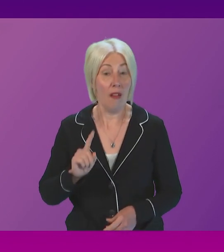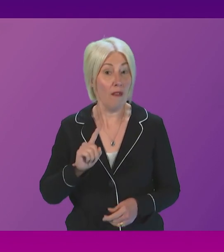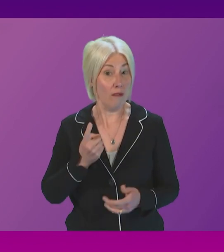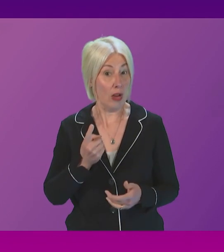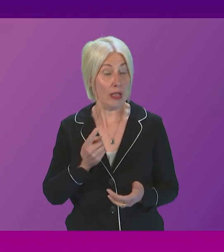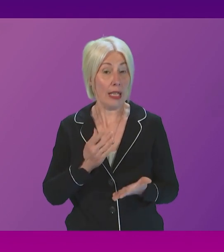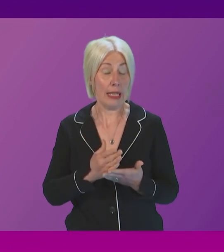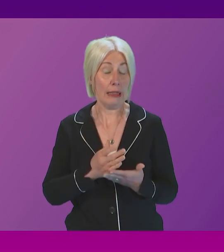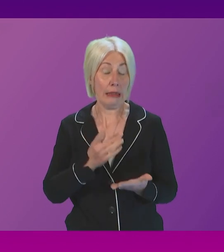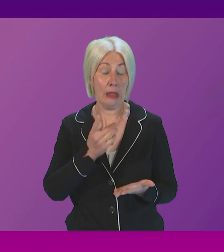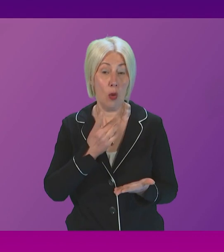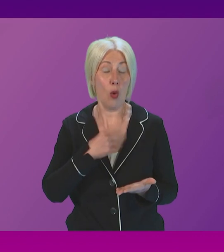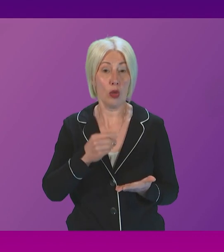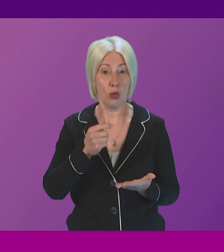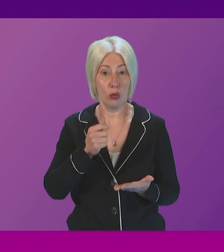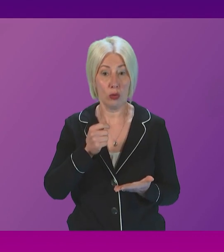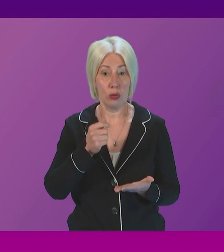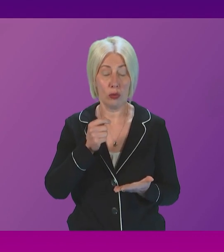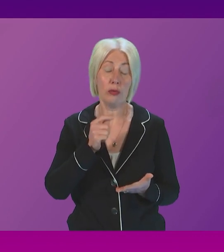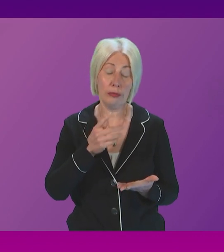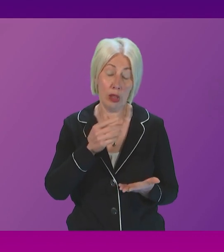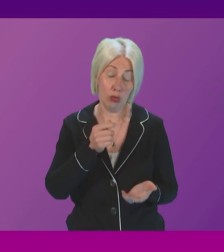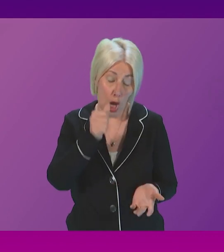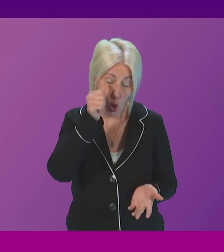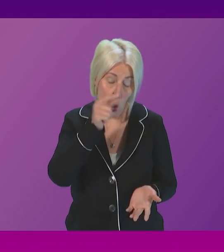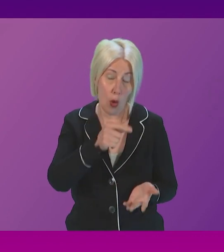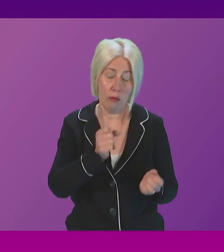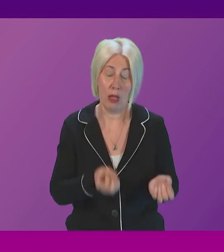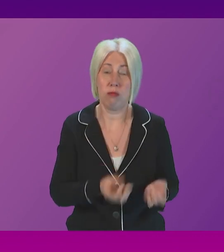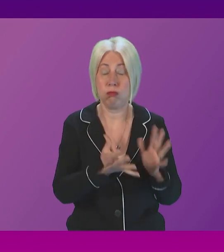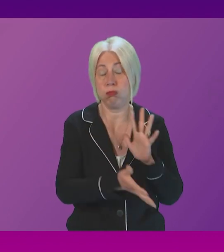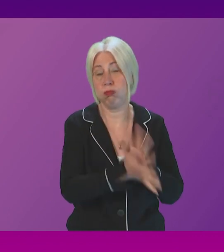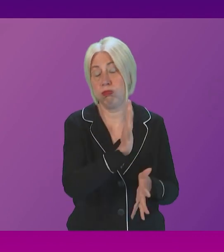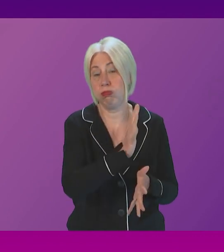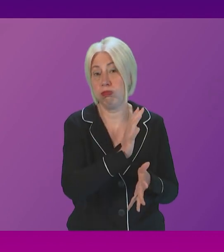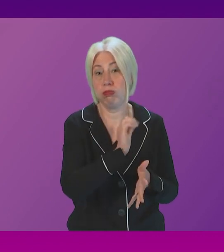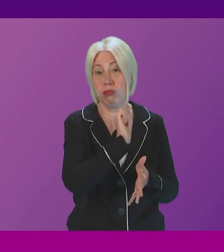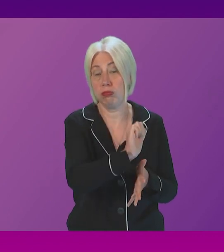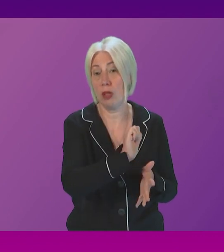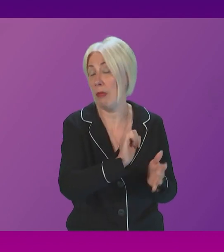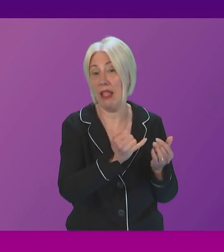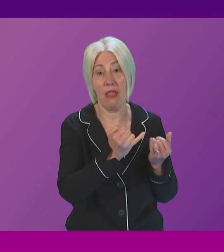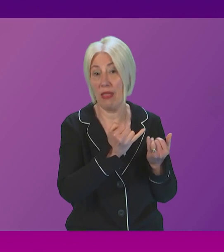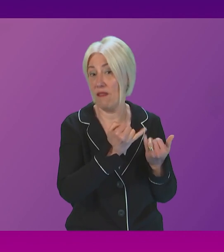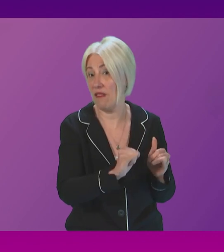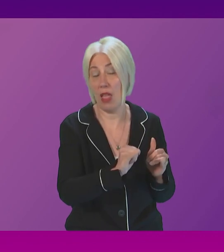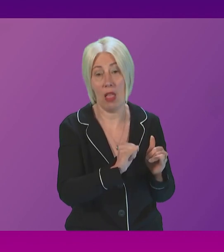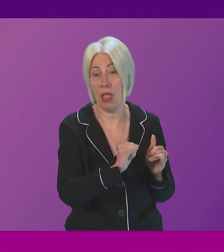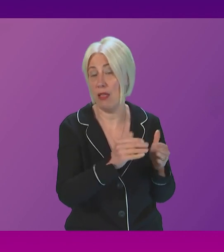and foremost, I recognise what disruption has been caused by the failure of that ferry——which